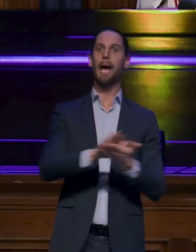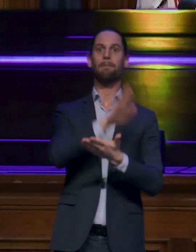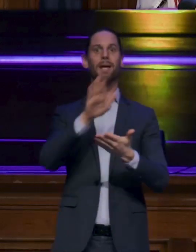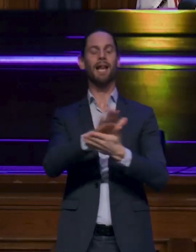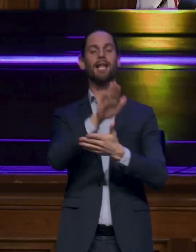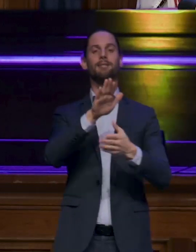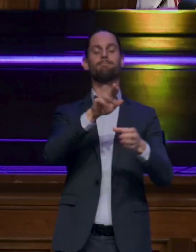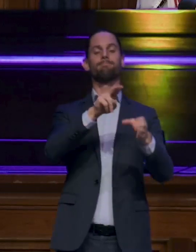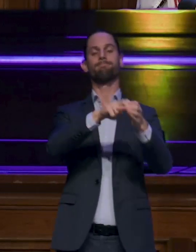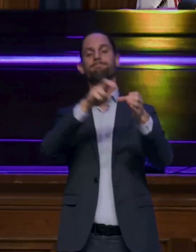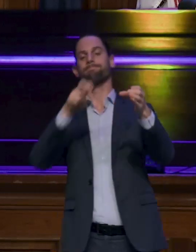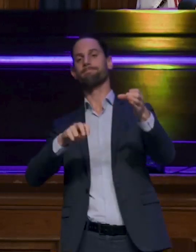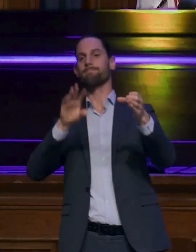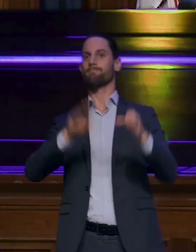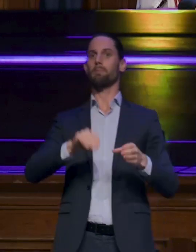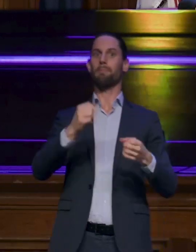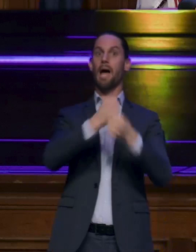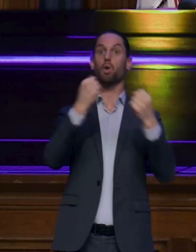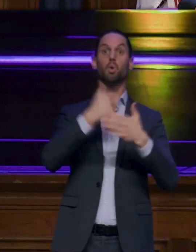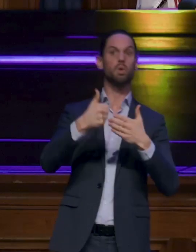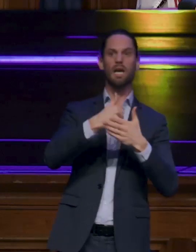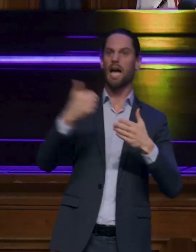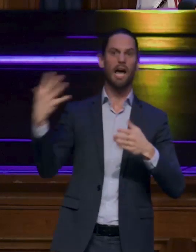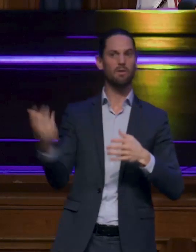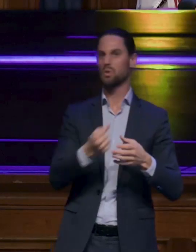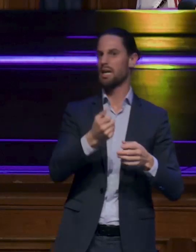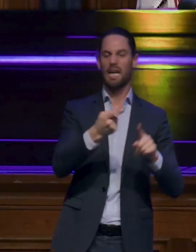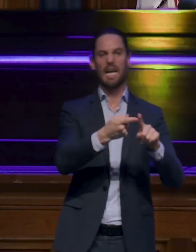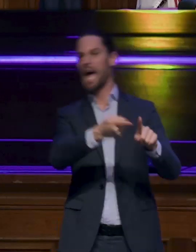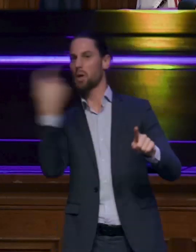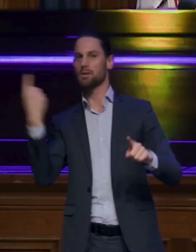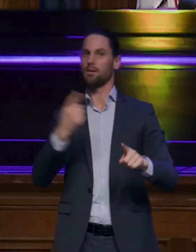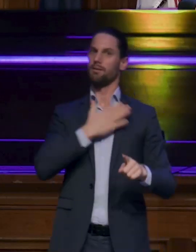usually have to be dragged out of office are you one who you think will know when